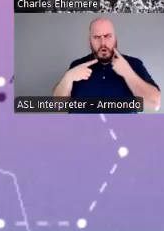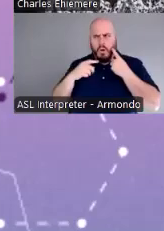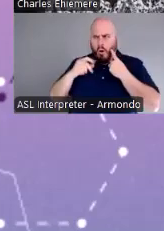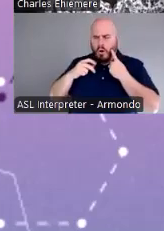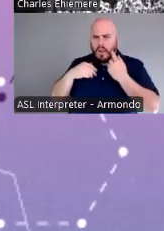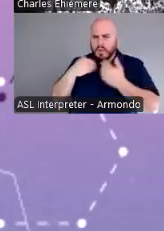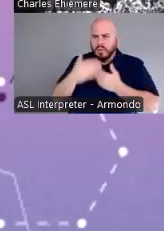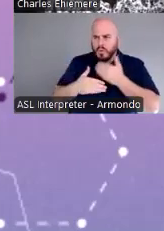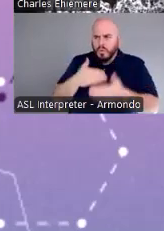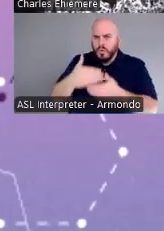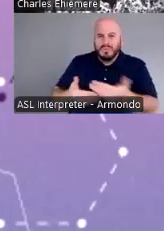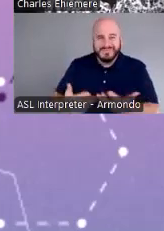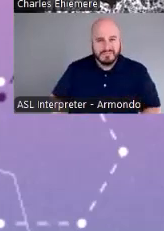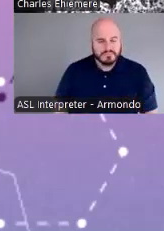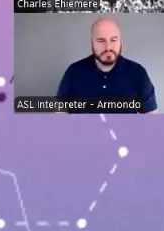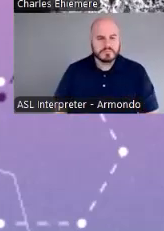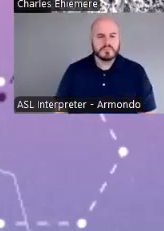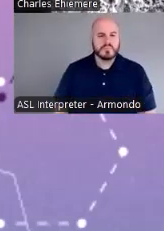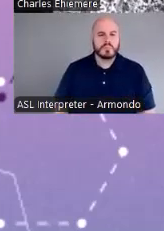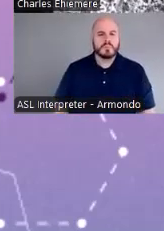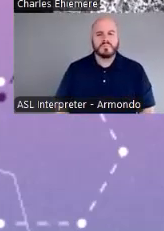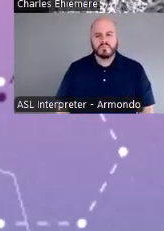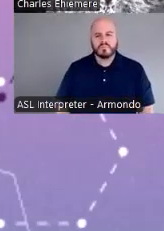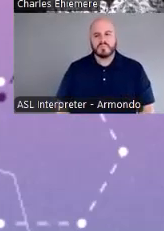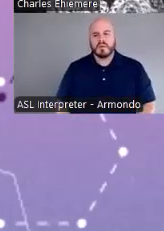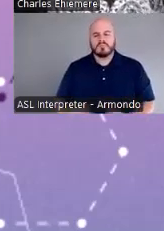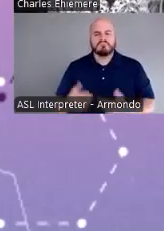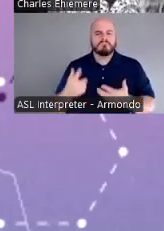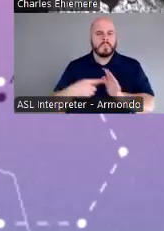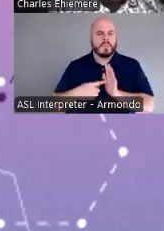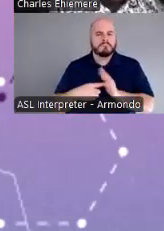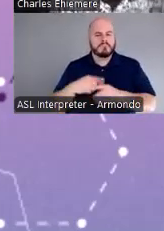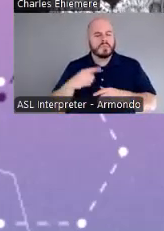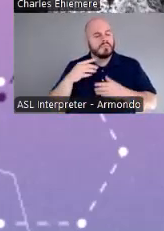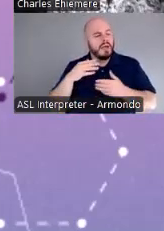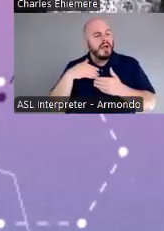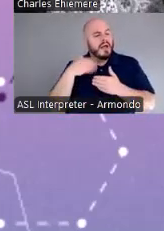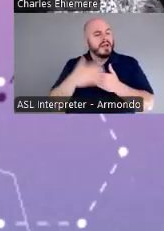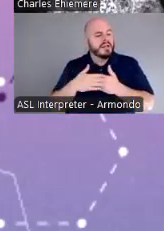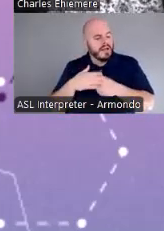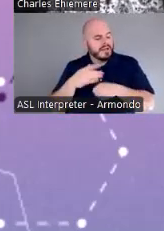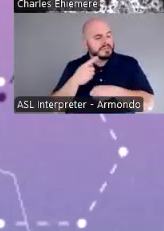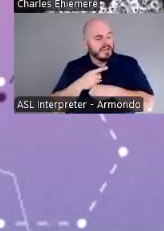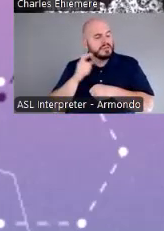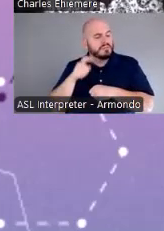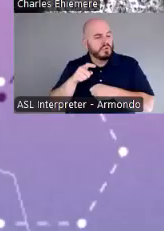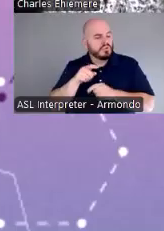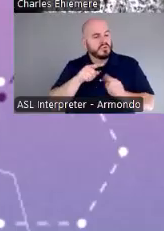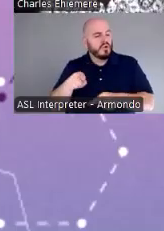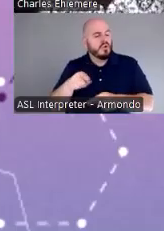by this particular date you're supposed to immunize your child, so you will not be able to forget.